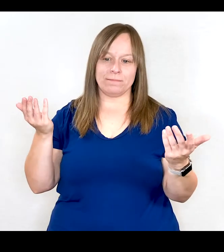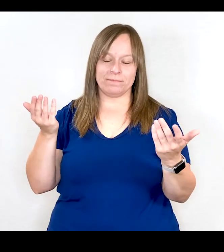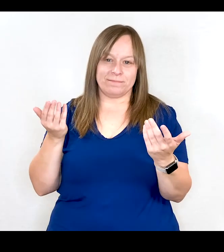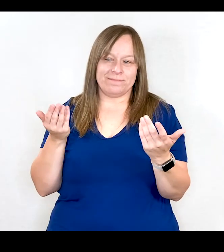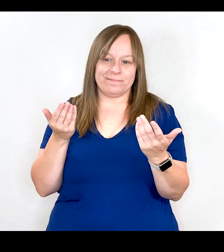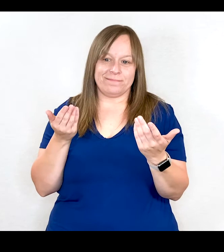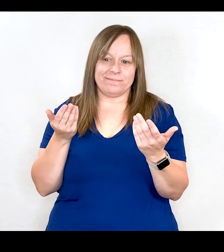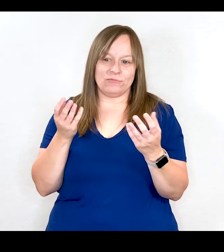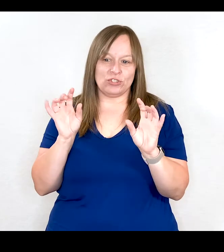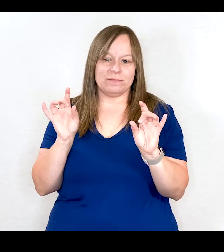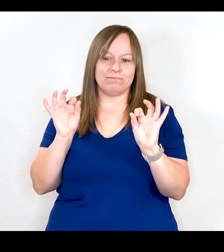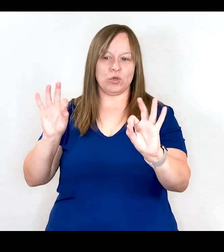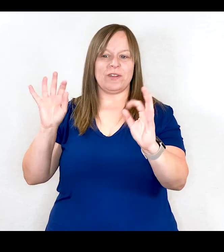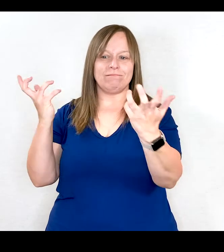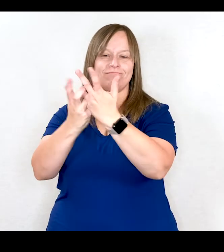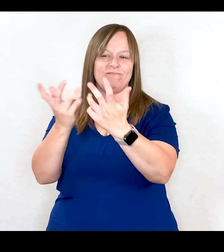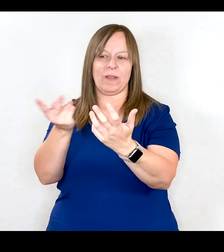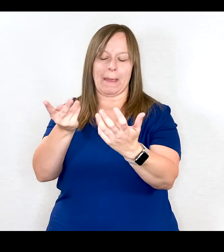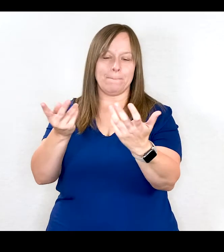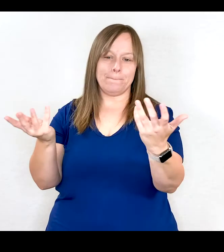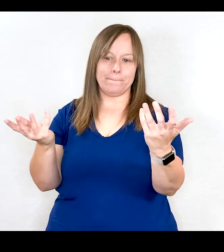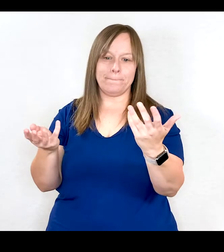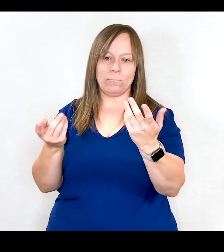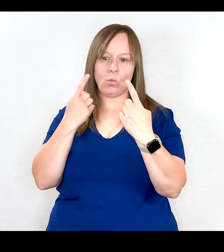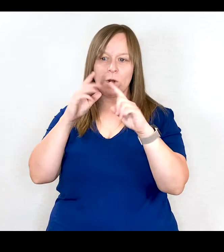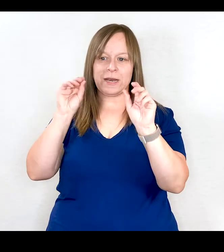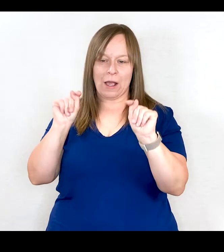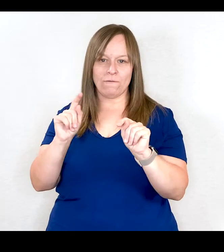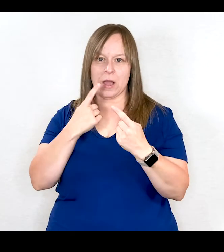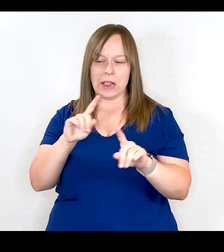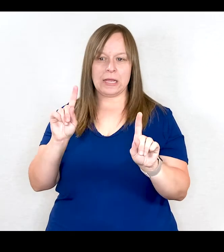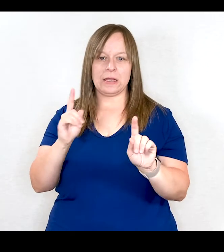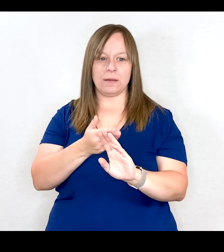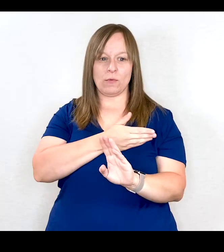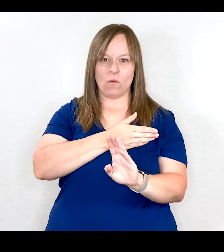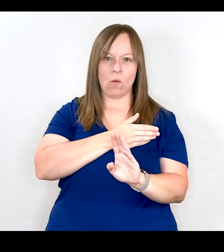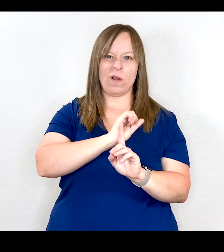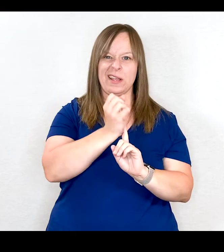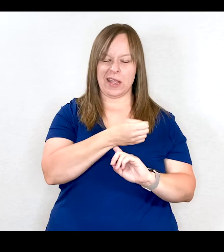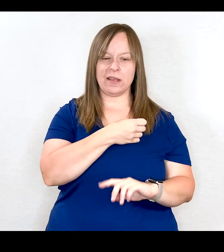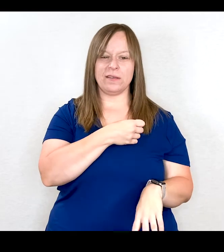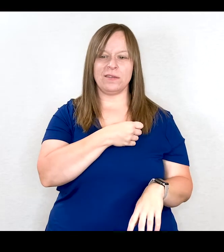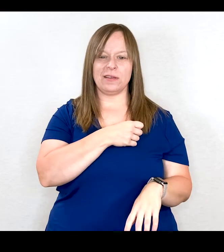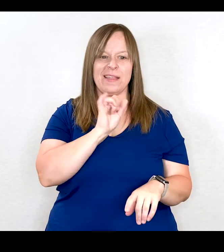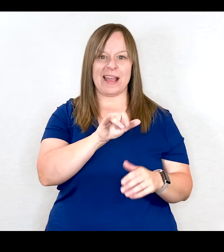a serendipitous quality to it because it was a case prior to Denise's.